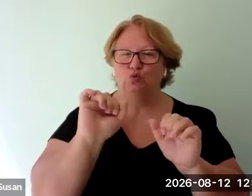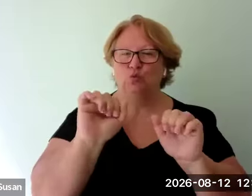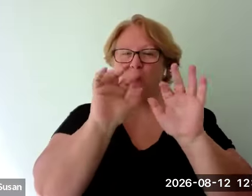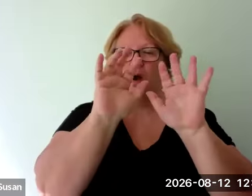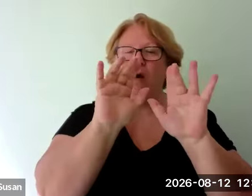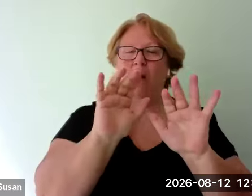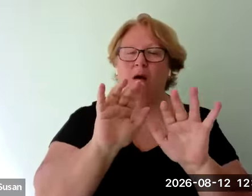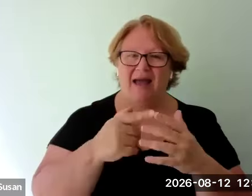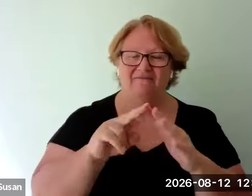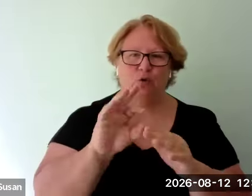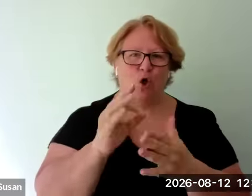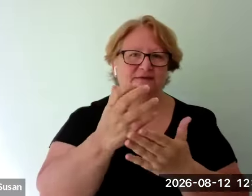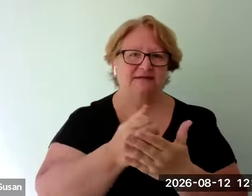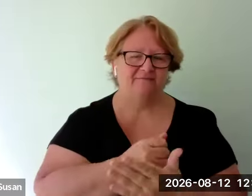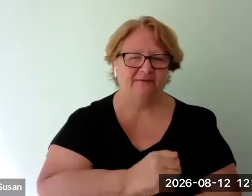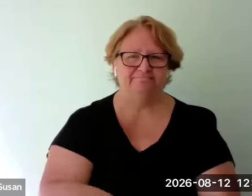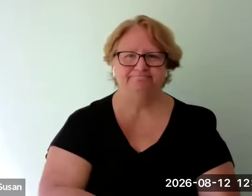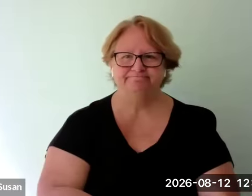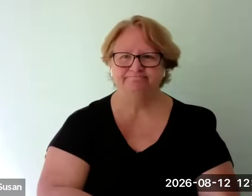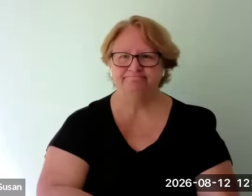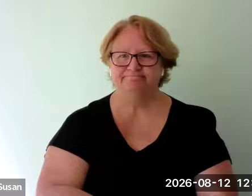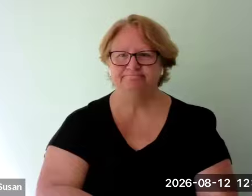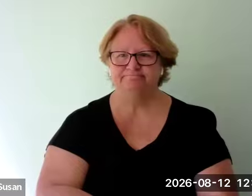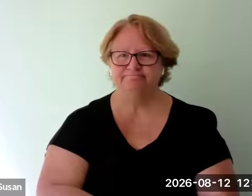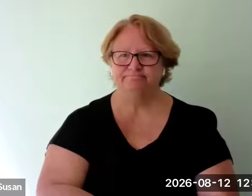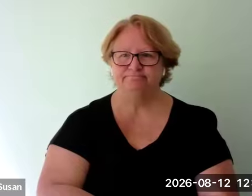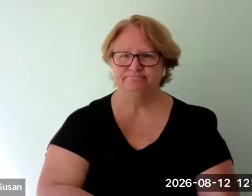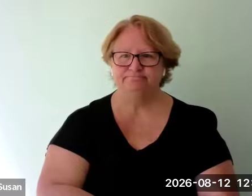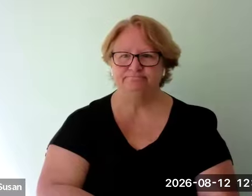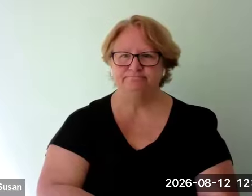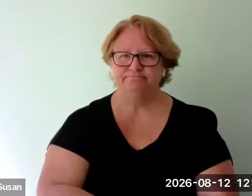SmartyGrants can time out for security reasons and you could